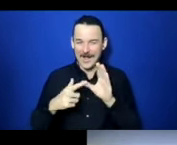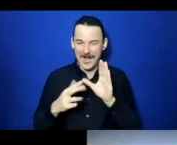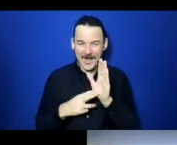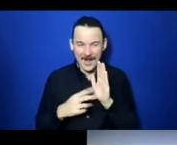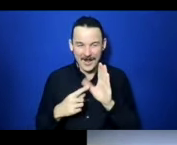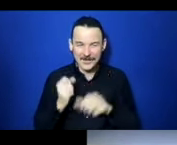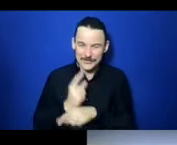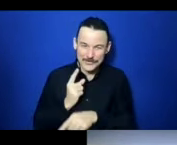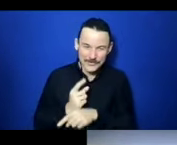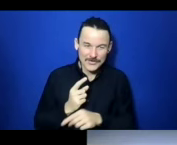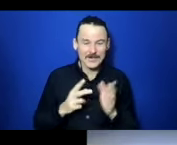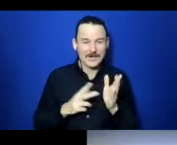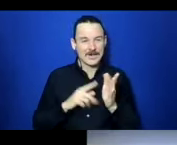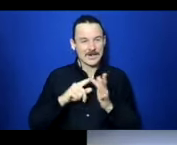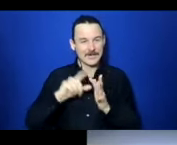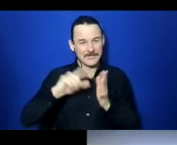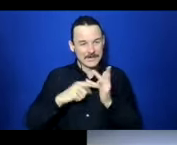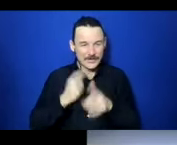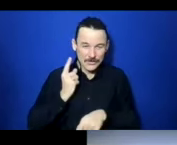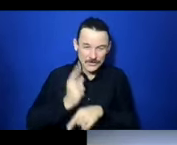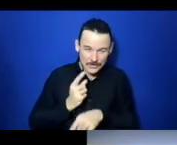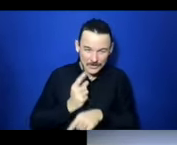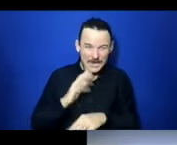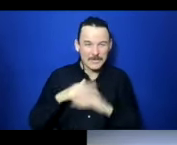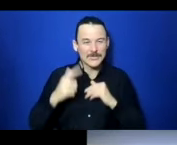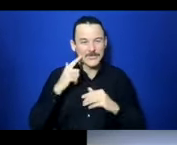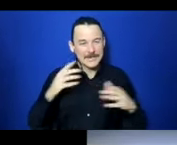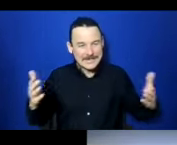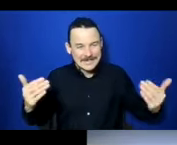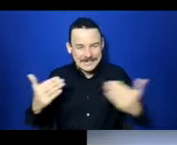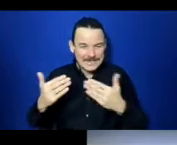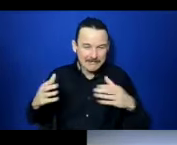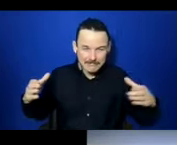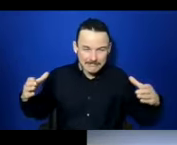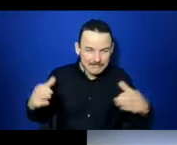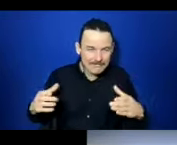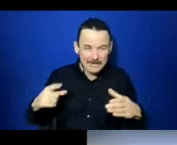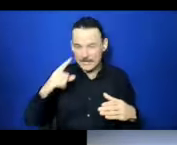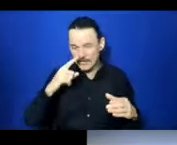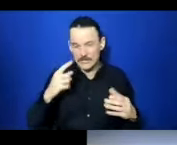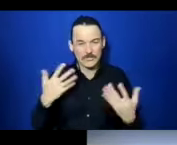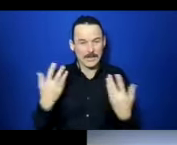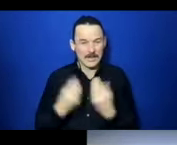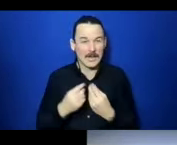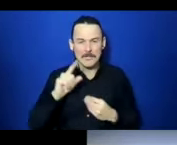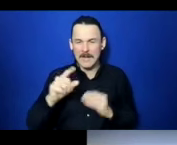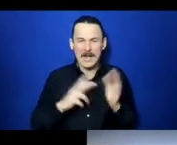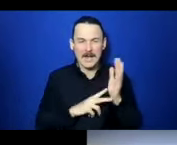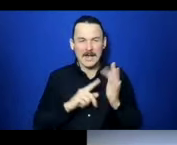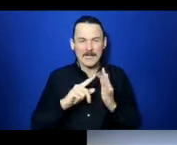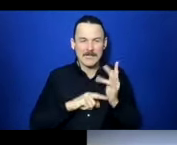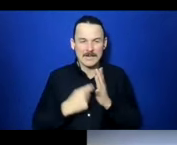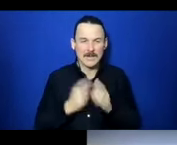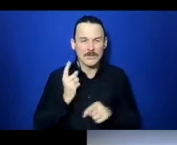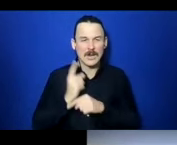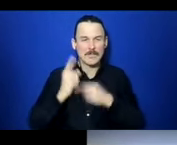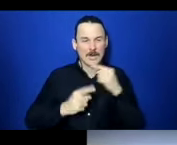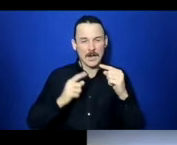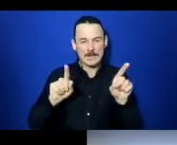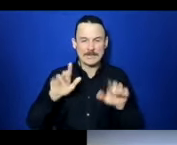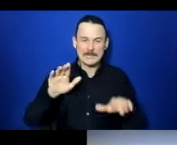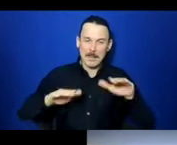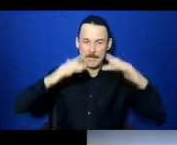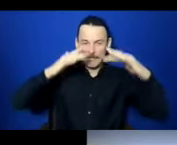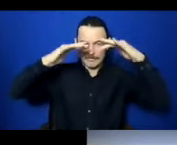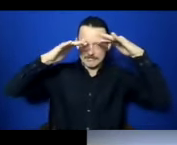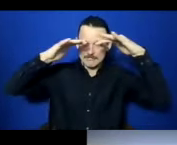but to Victor's point about like-minded people. I think, maybe people with similar core values